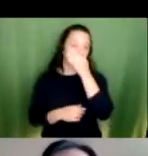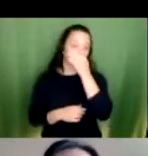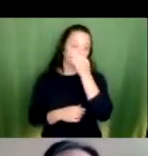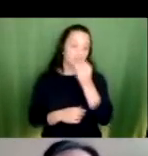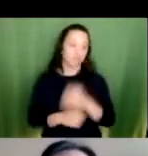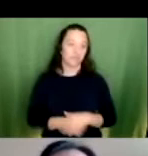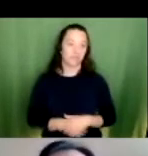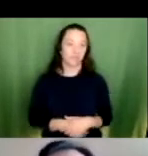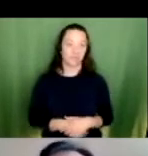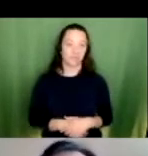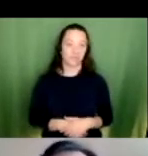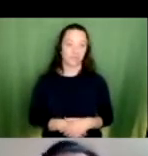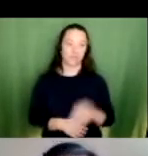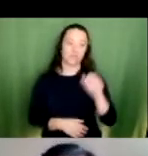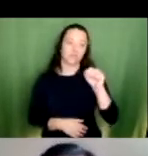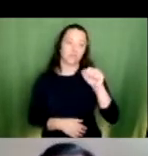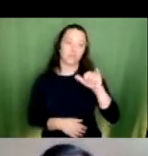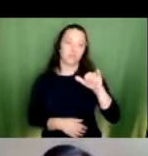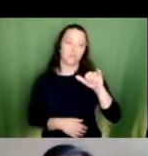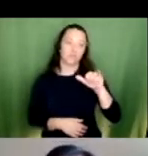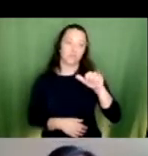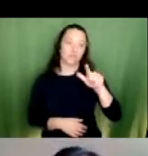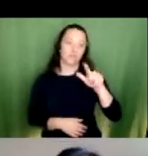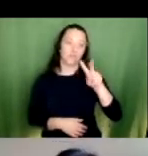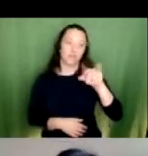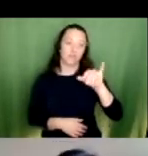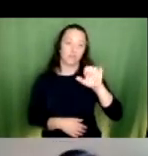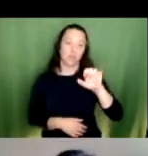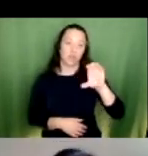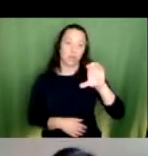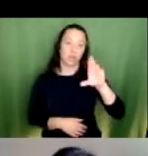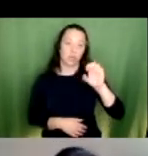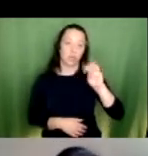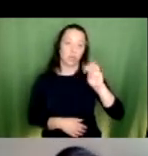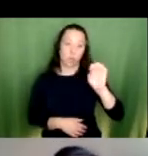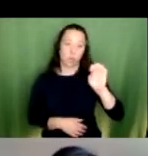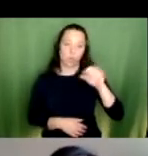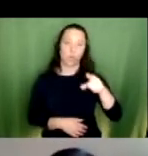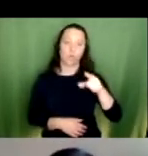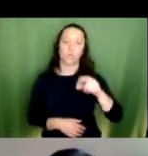Next, we have Sylvie Crowe. Sylvie Crowe is a Resident Director at Bellevue Youth Theatre